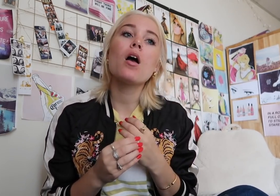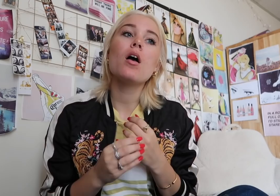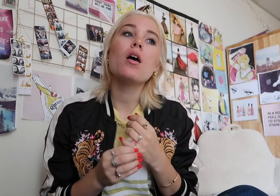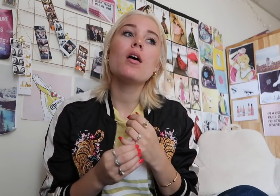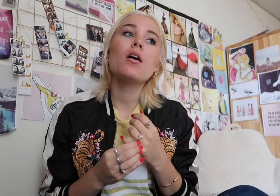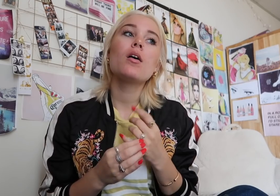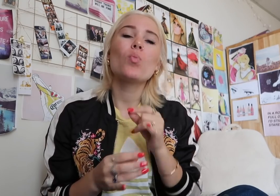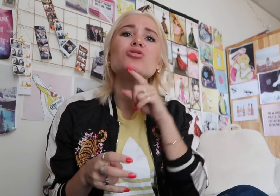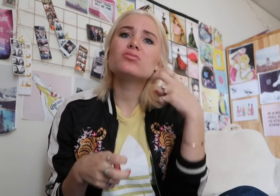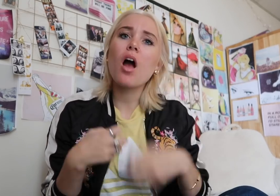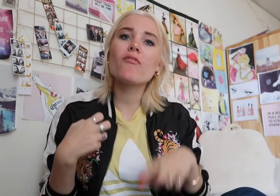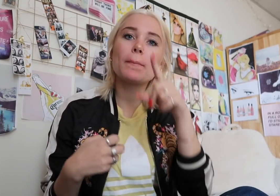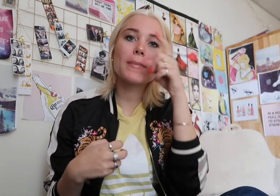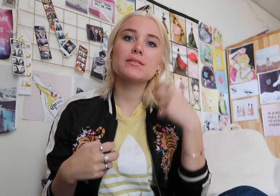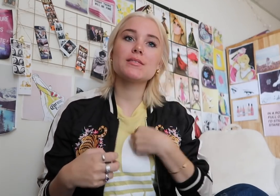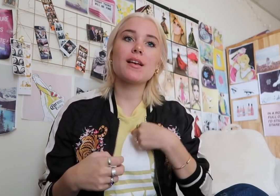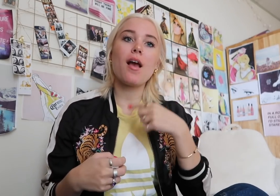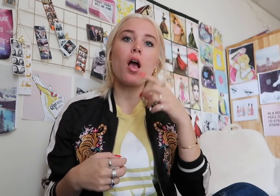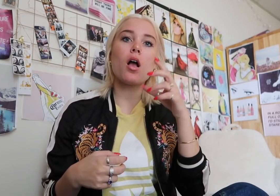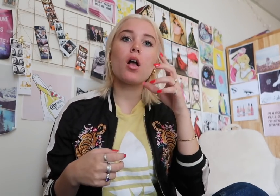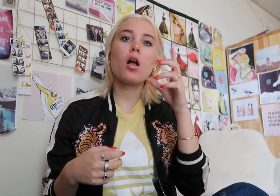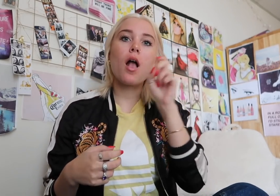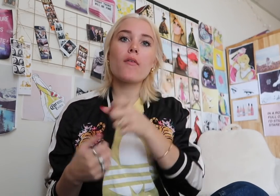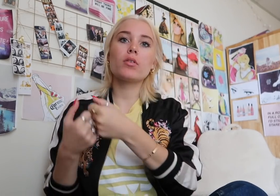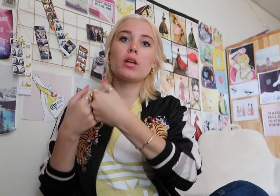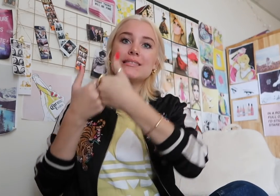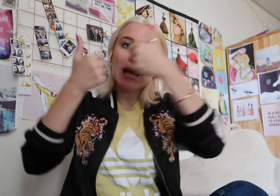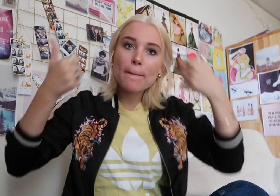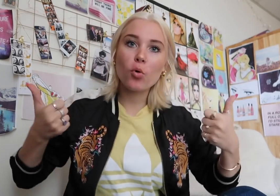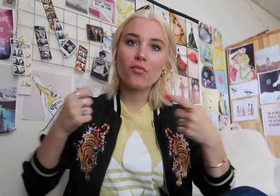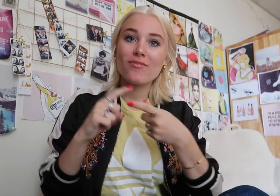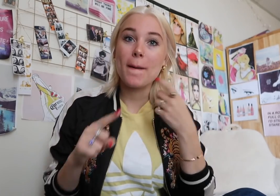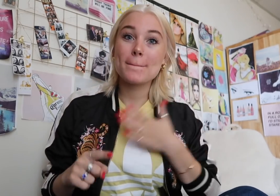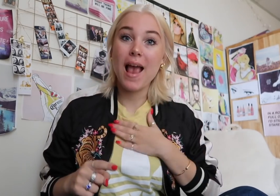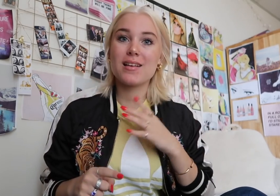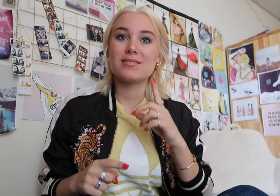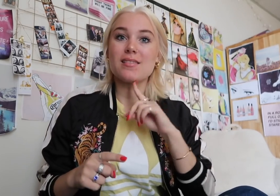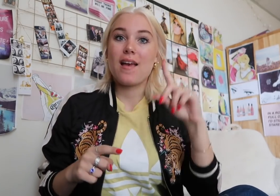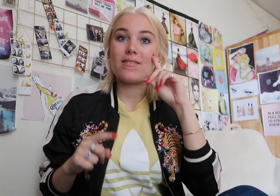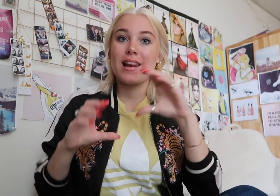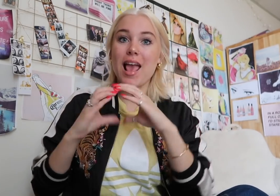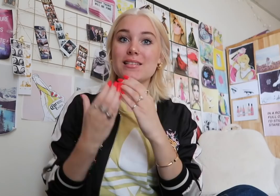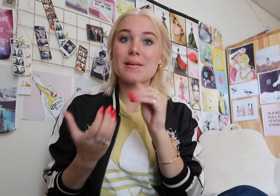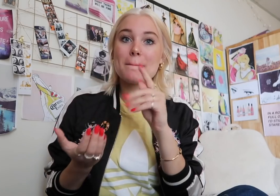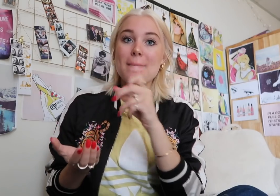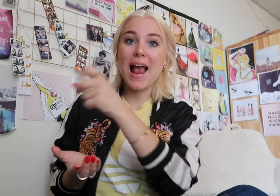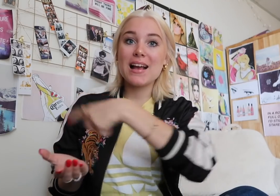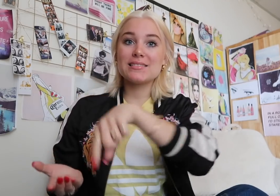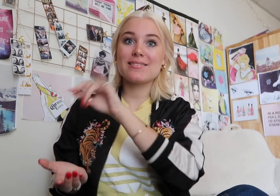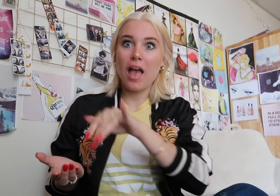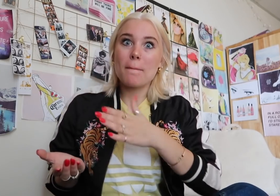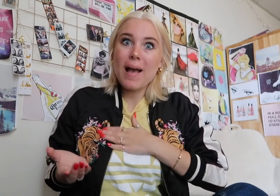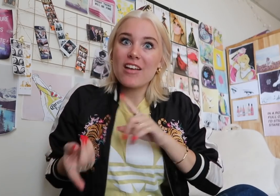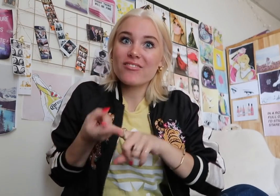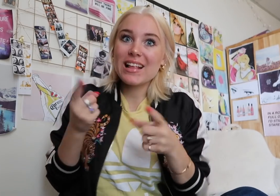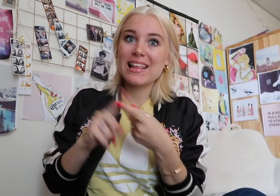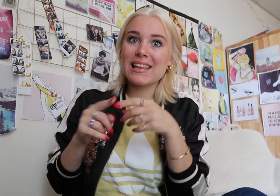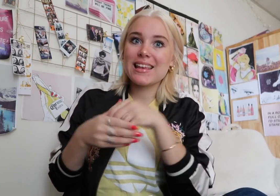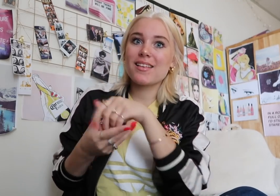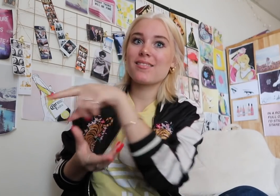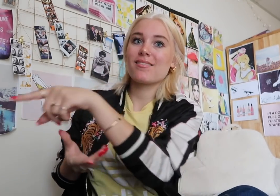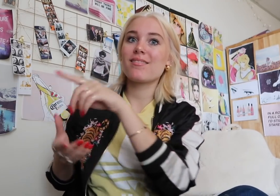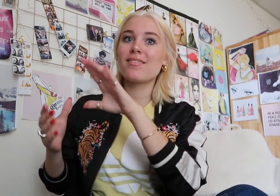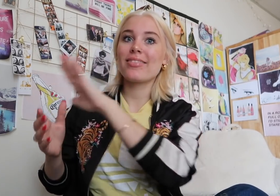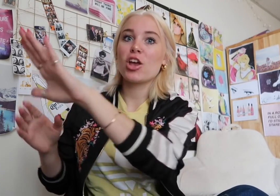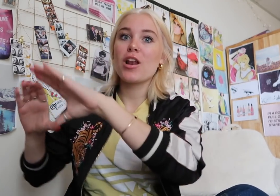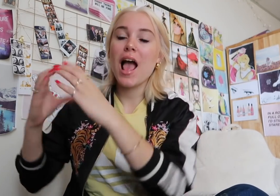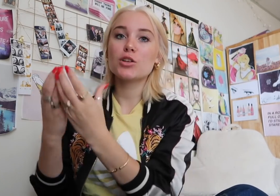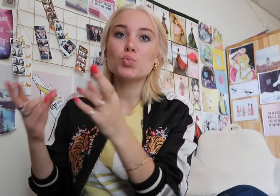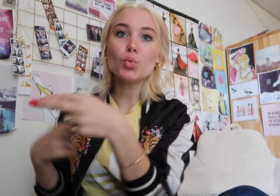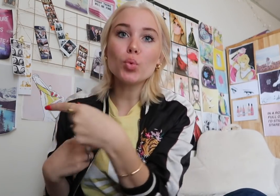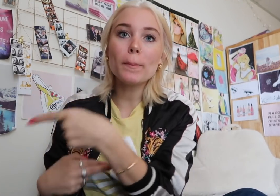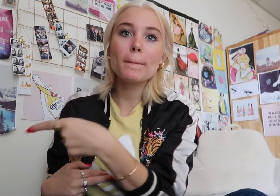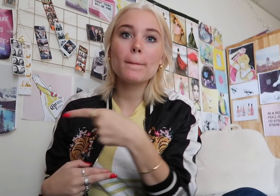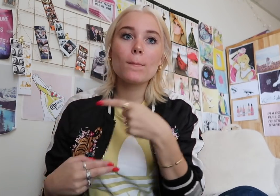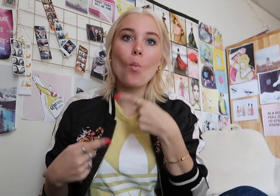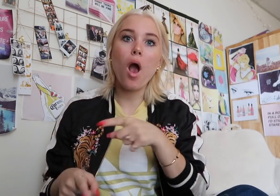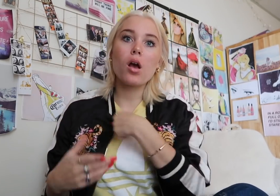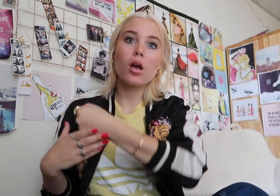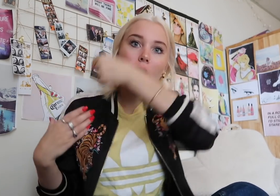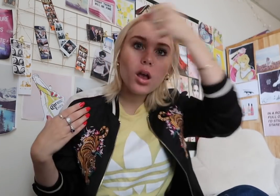I was separate from my deaf friends because we don't have same classes and different education levels